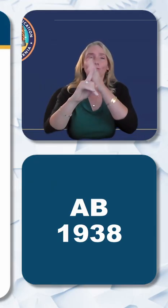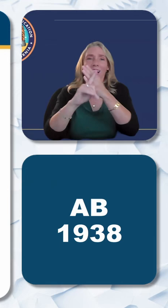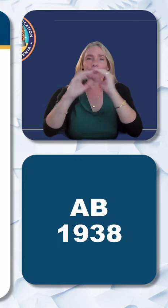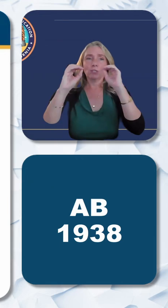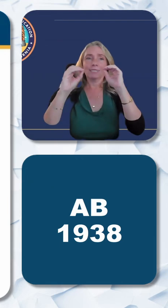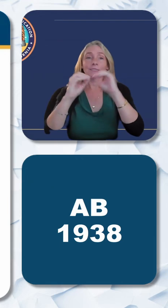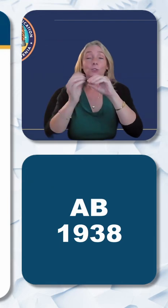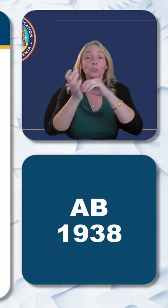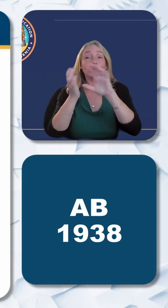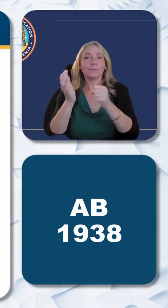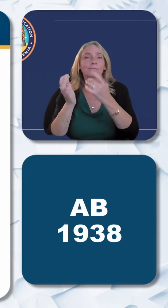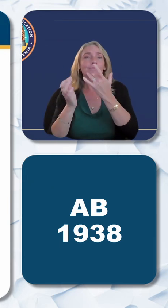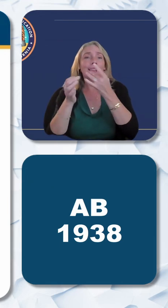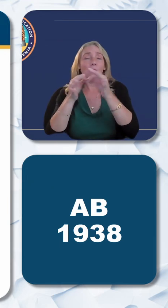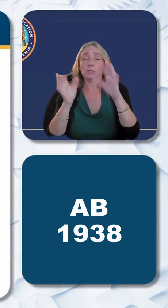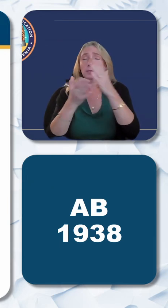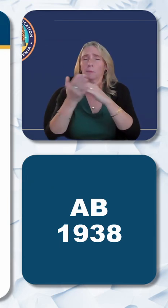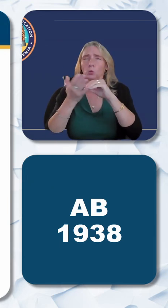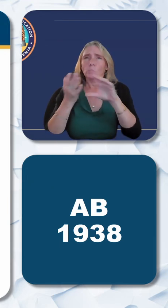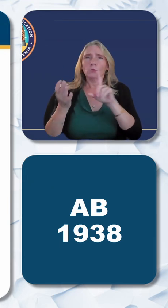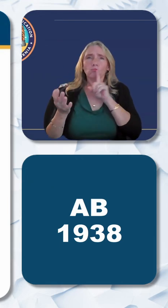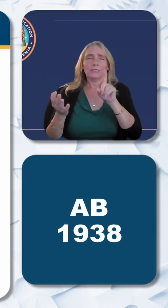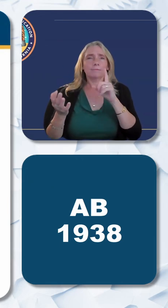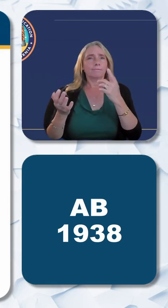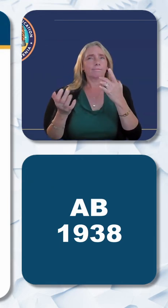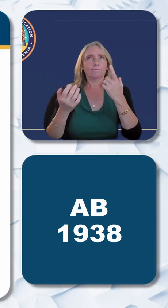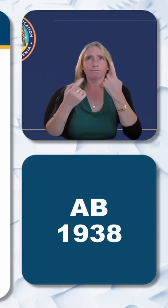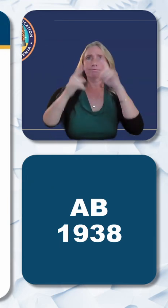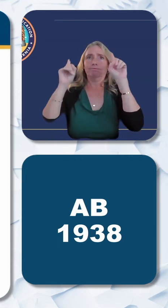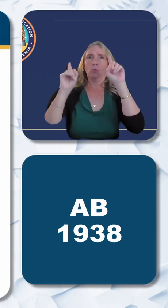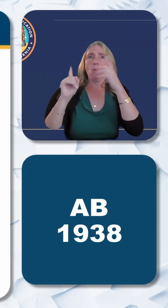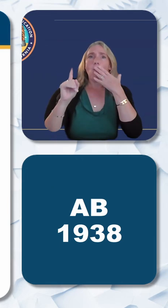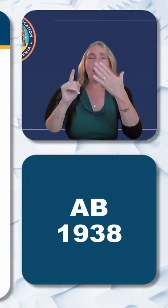Again, that need for direct instruction in that student's preferred language.